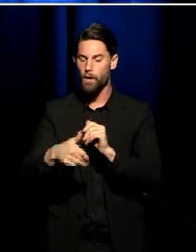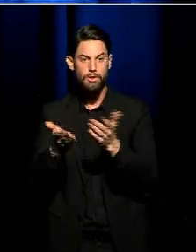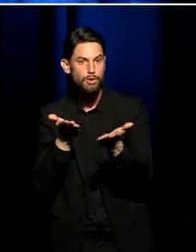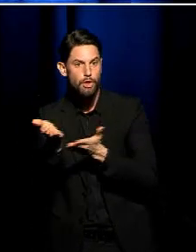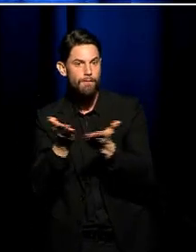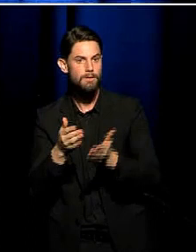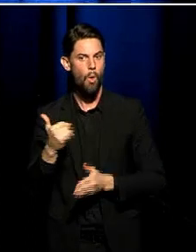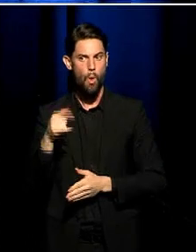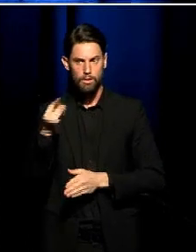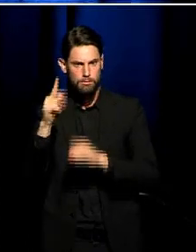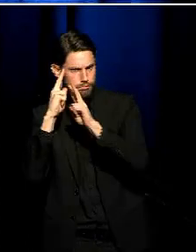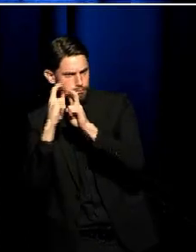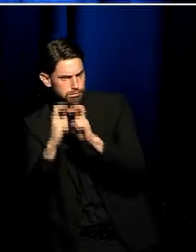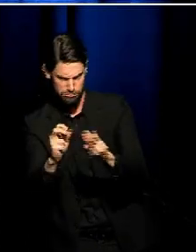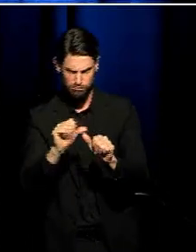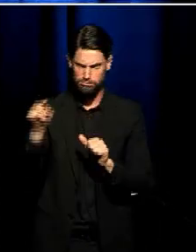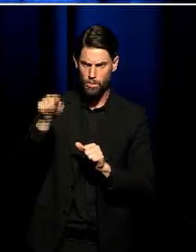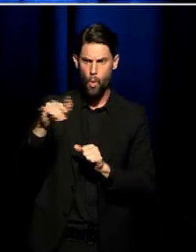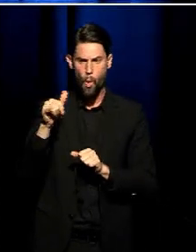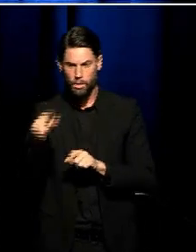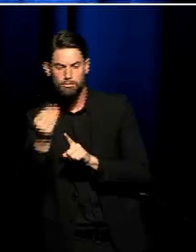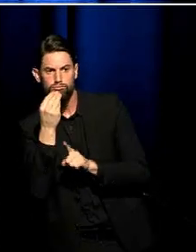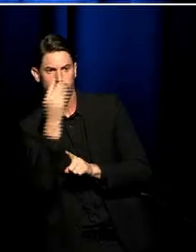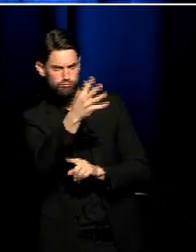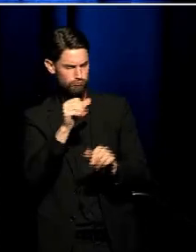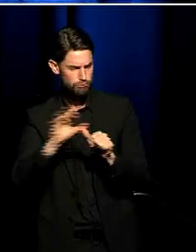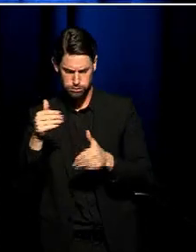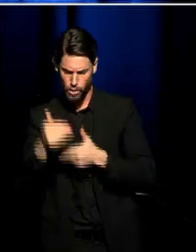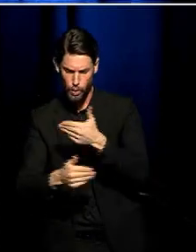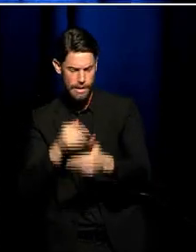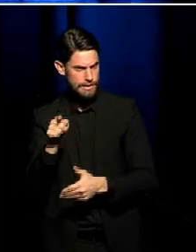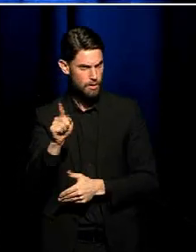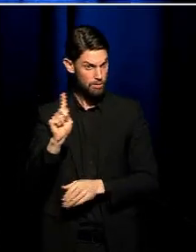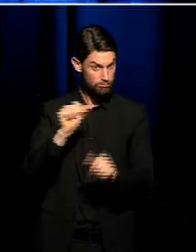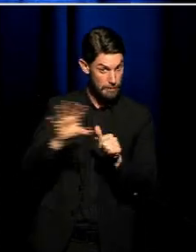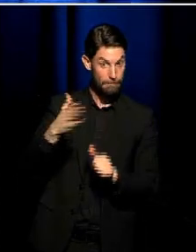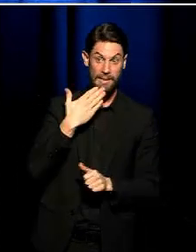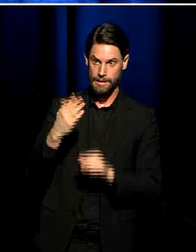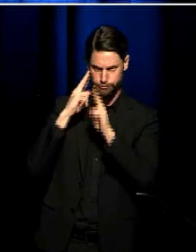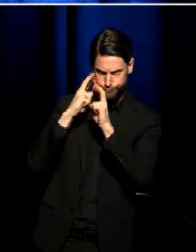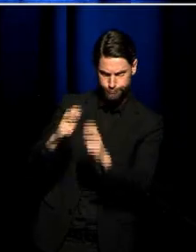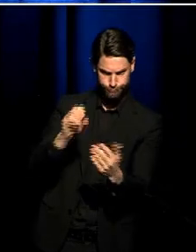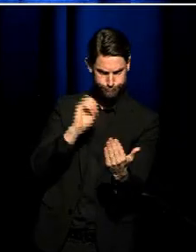violence against and abuse, neglect or exploitation of people with disability;